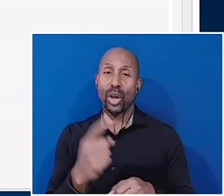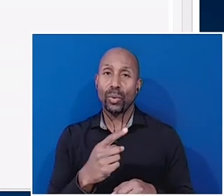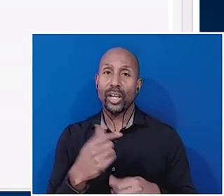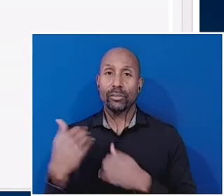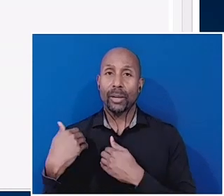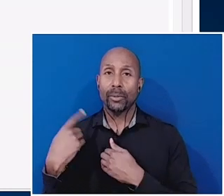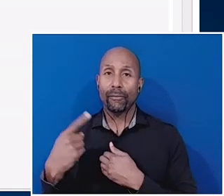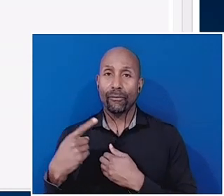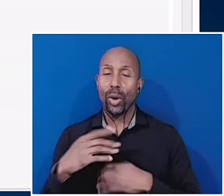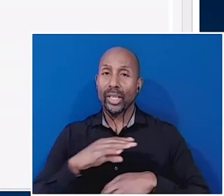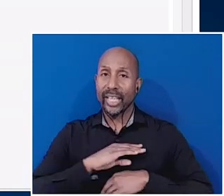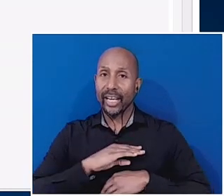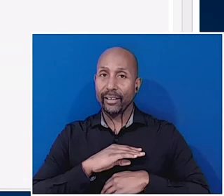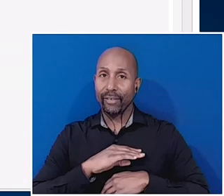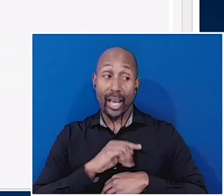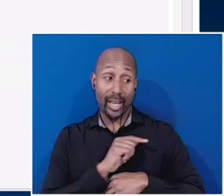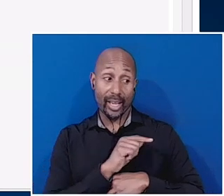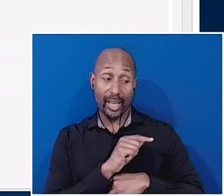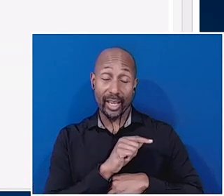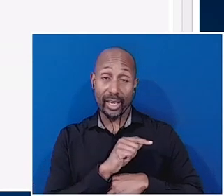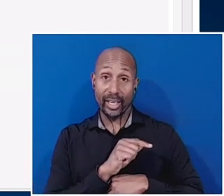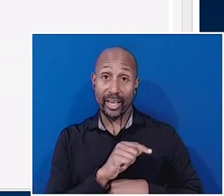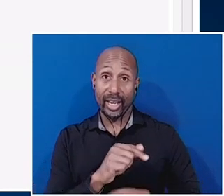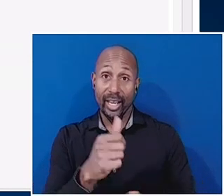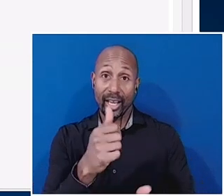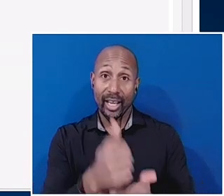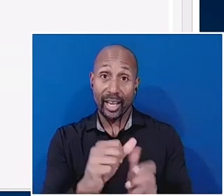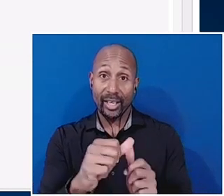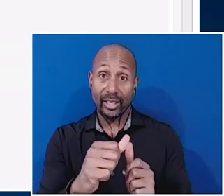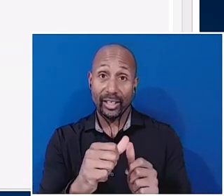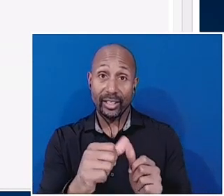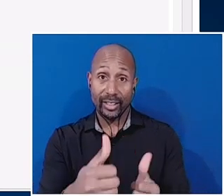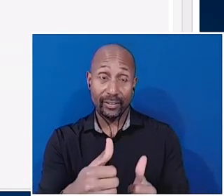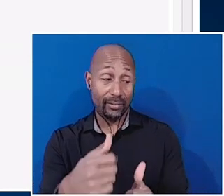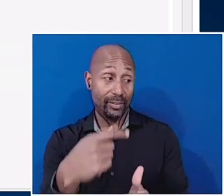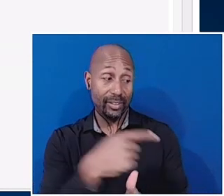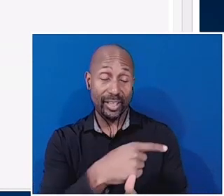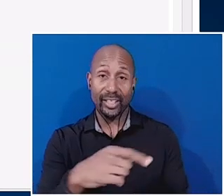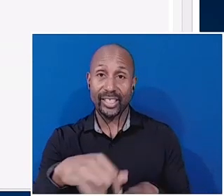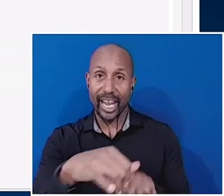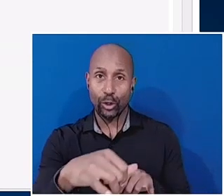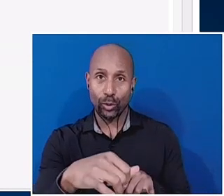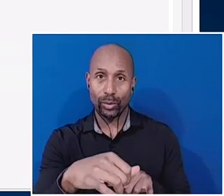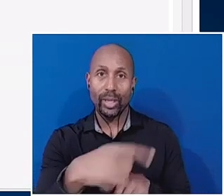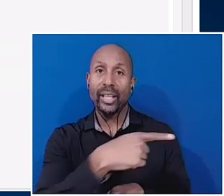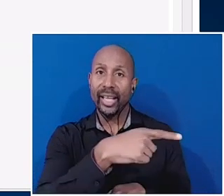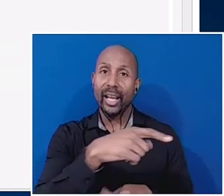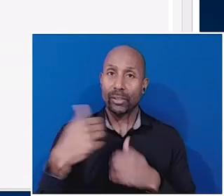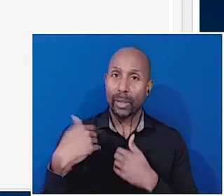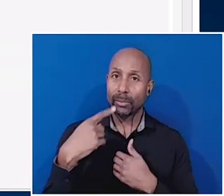So however they get help. If they hire a, you know, cleaning service,